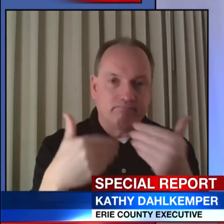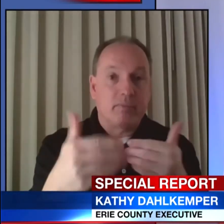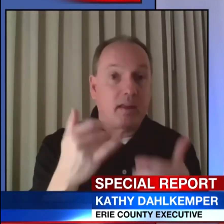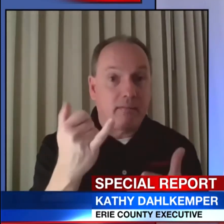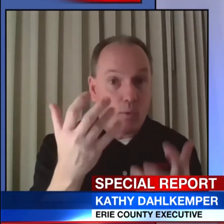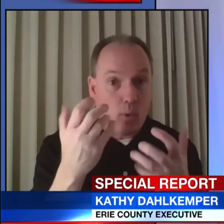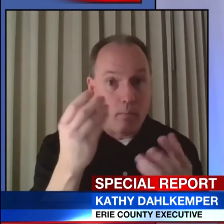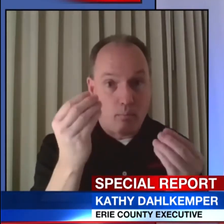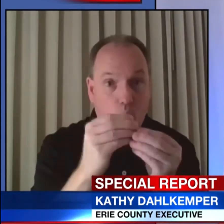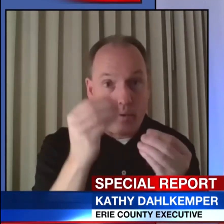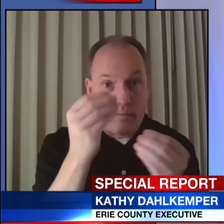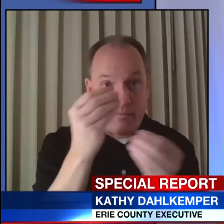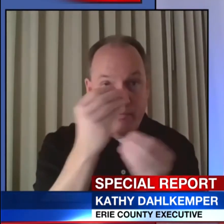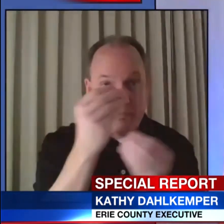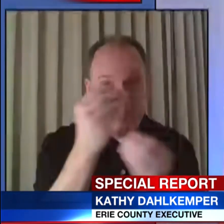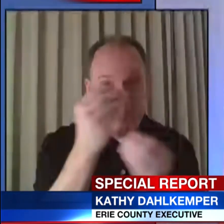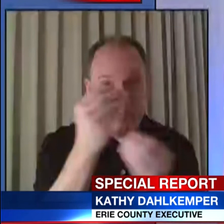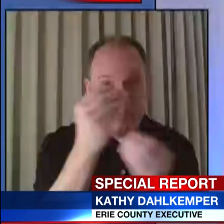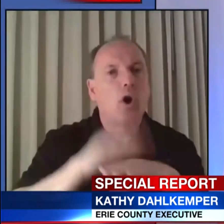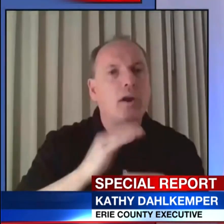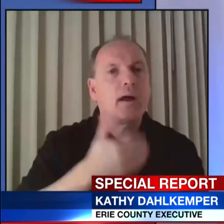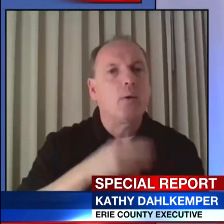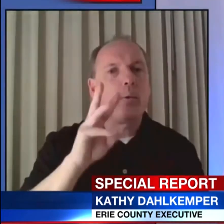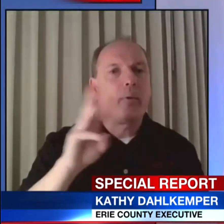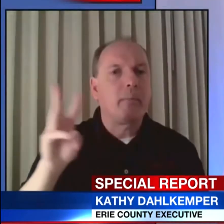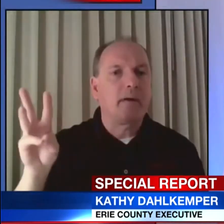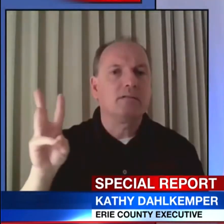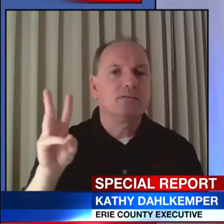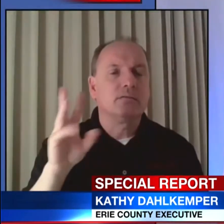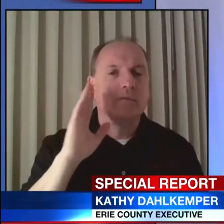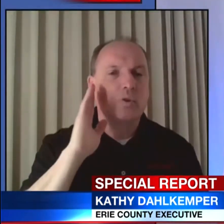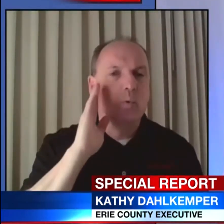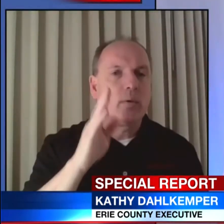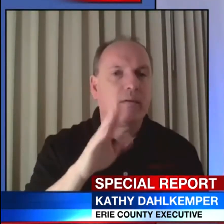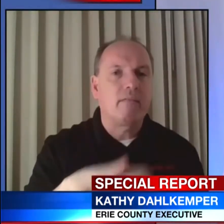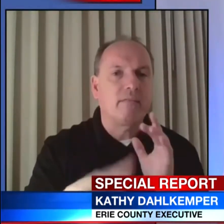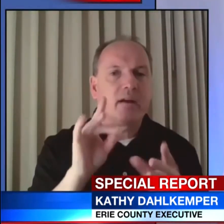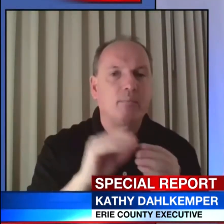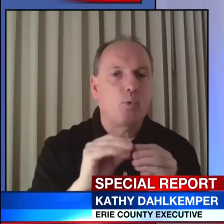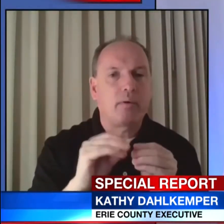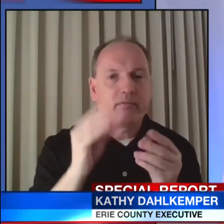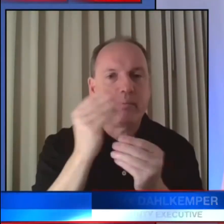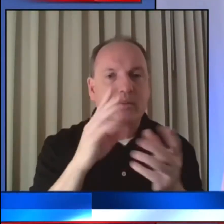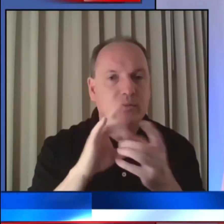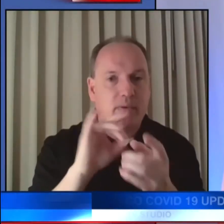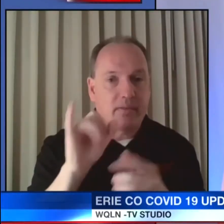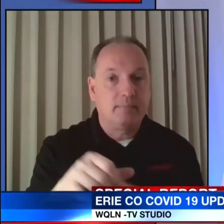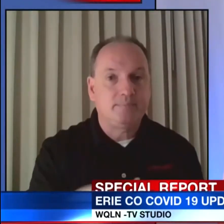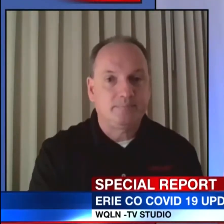MEDICAL BACKGROUND. THE MEDICAL CORPS WILL BE KEY. IF YOU WANT MORE INFORMATION, GOOGLE THAT ON